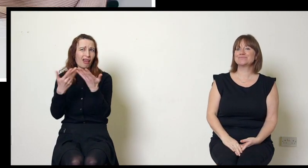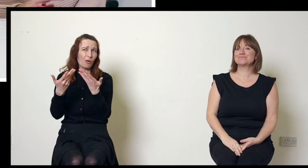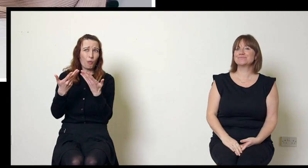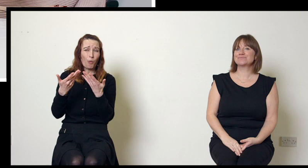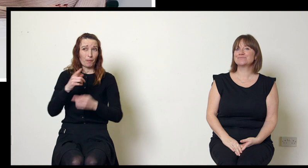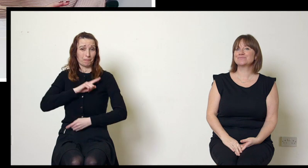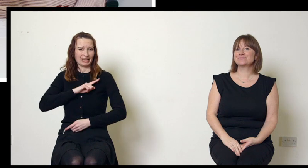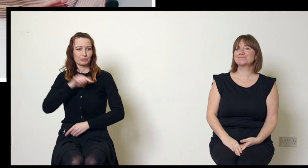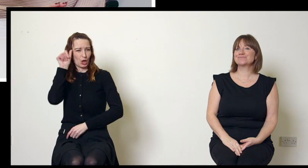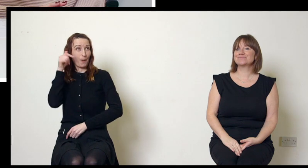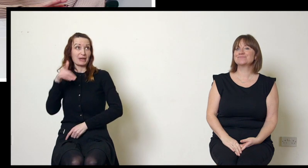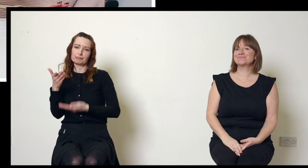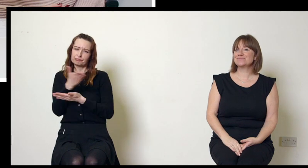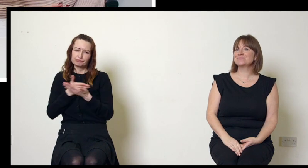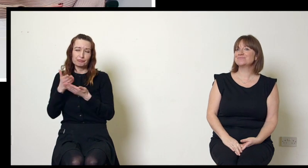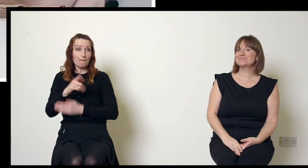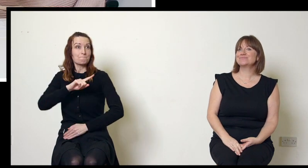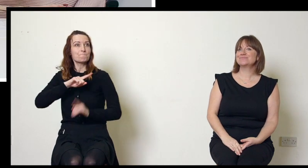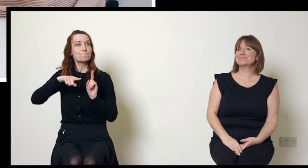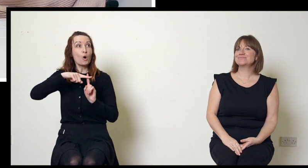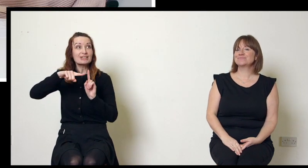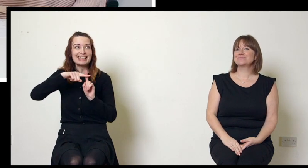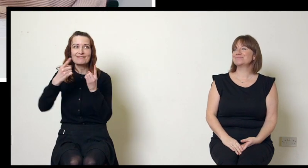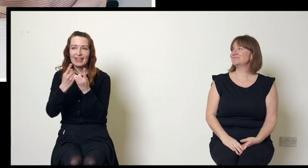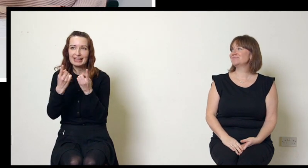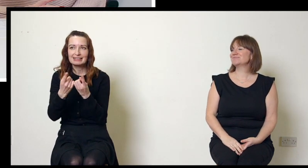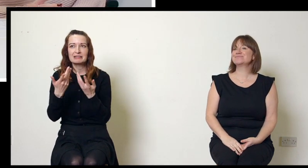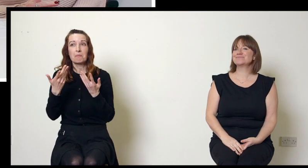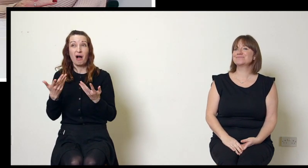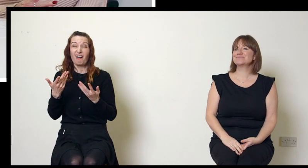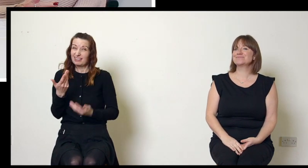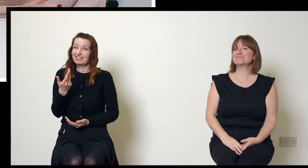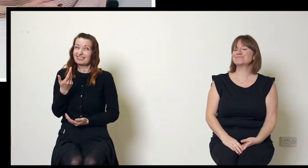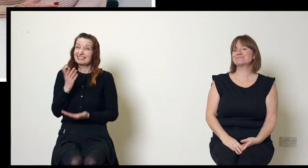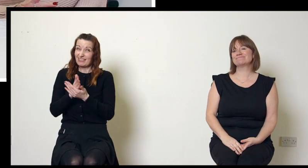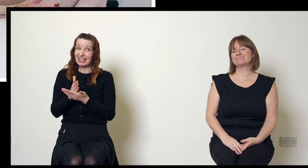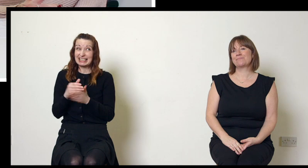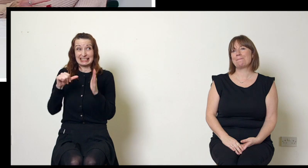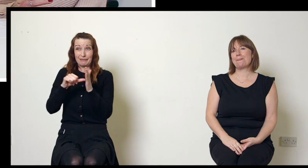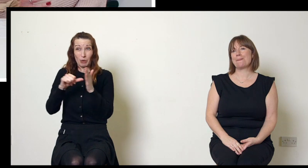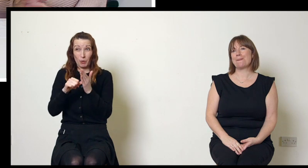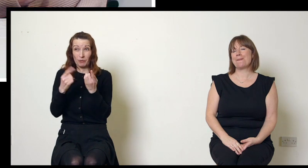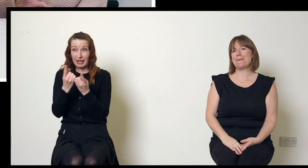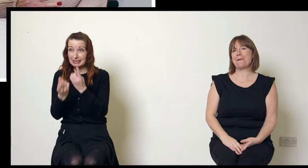Because, you know, like we've talked a lot of the positive stuff but there are difficulties cause there are some of that is like